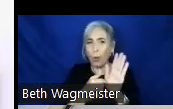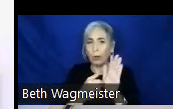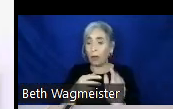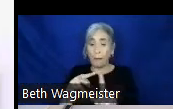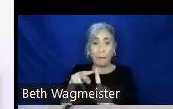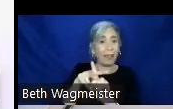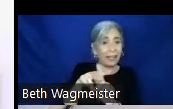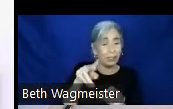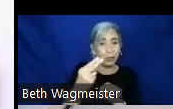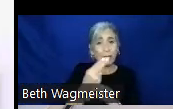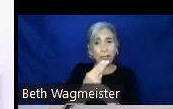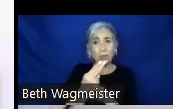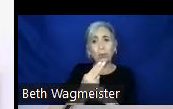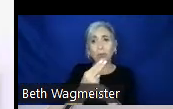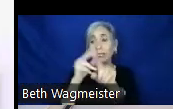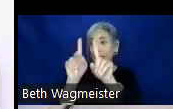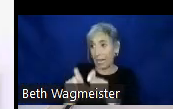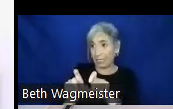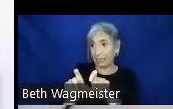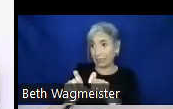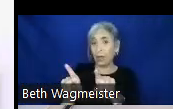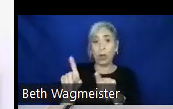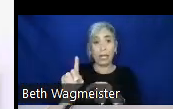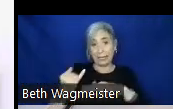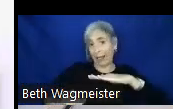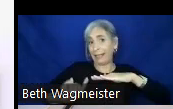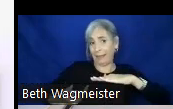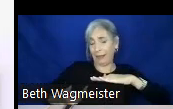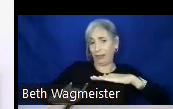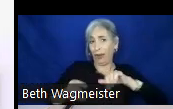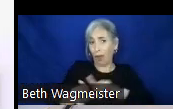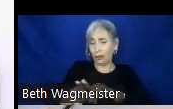ultimately test all of the components in isolation and tell you if there are any problems.